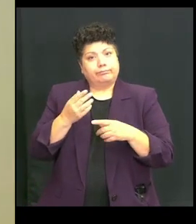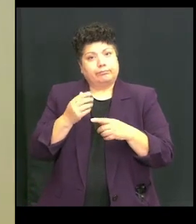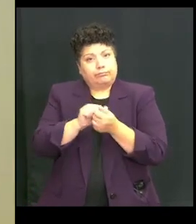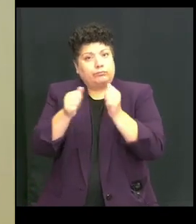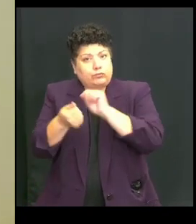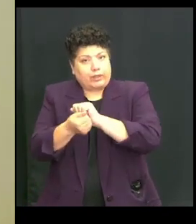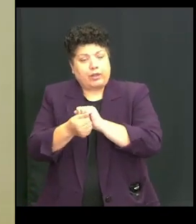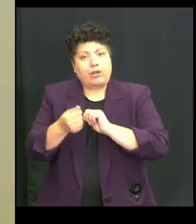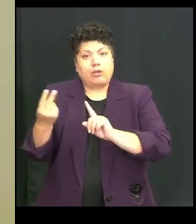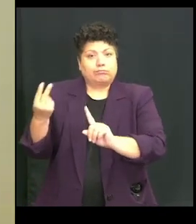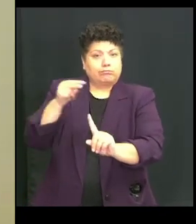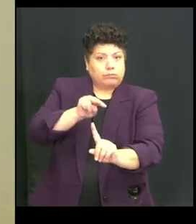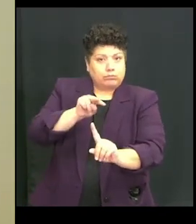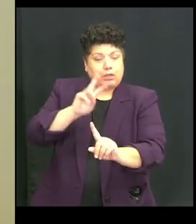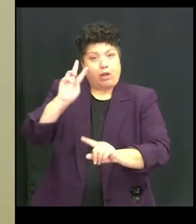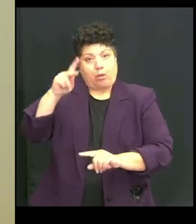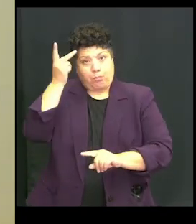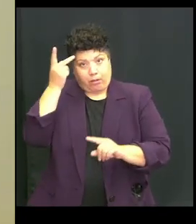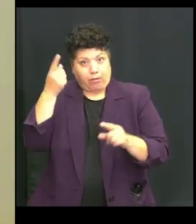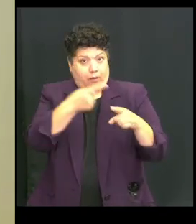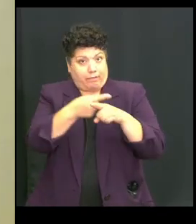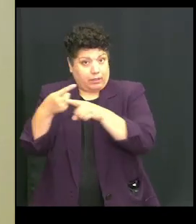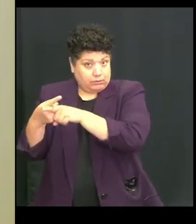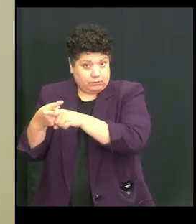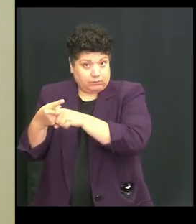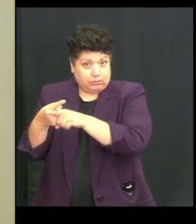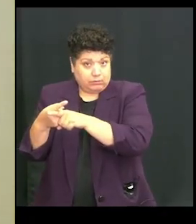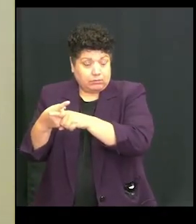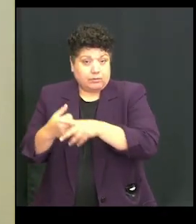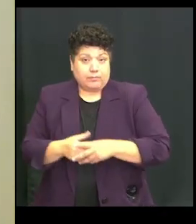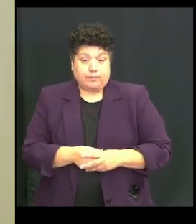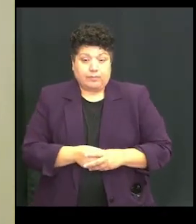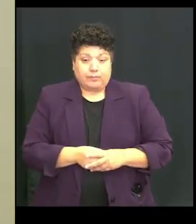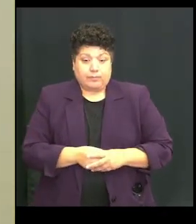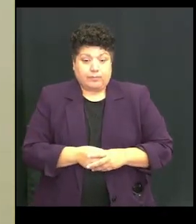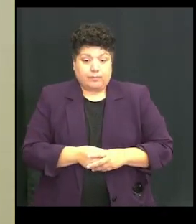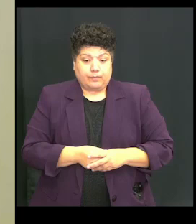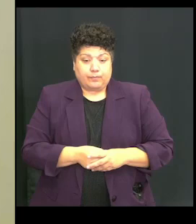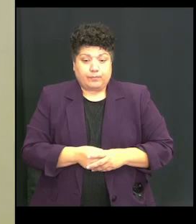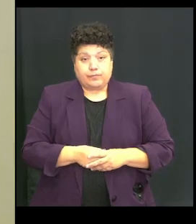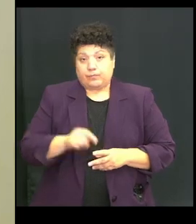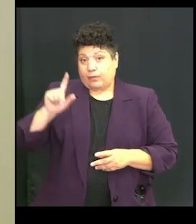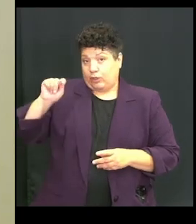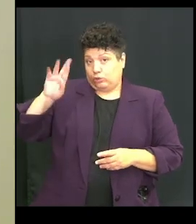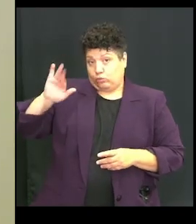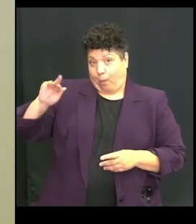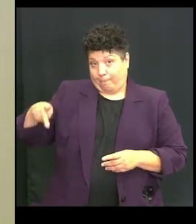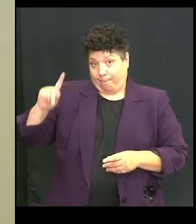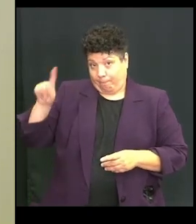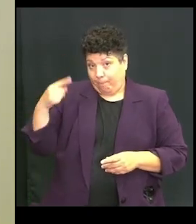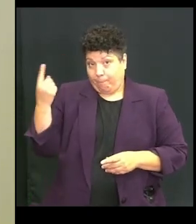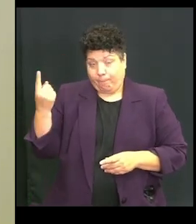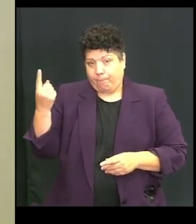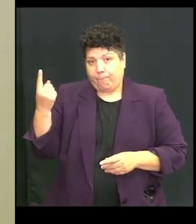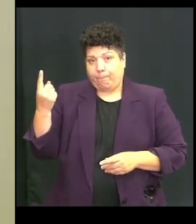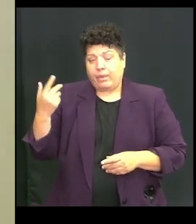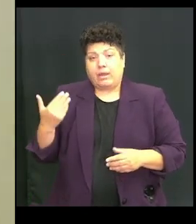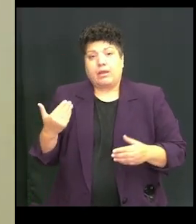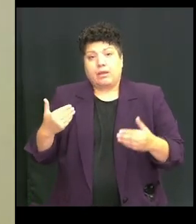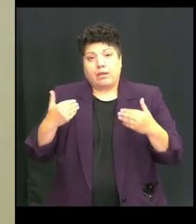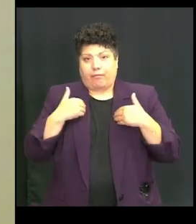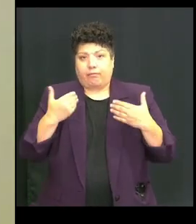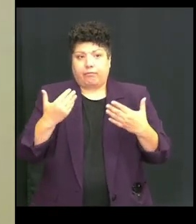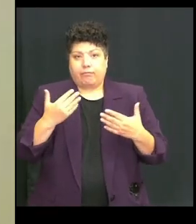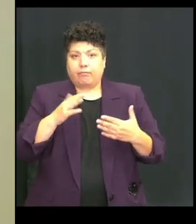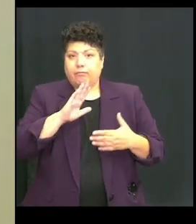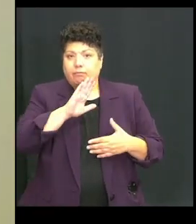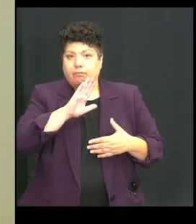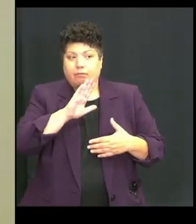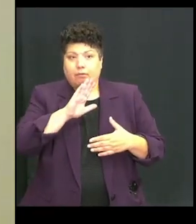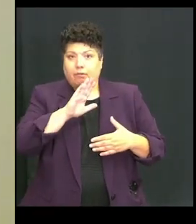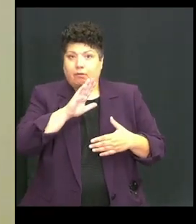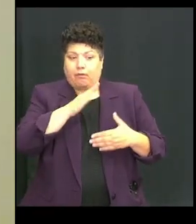And it's goes beyond Trump but the movement that arose following the killing of George Floyd,